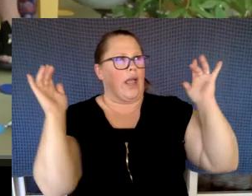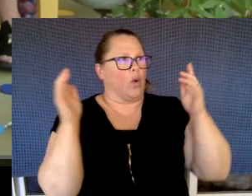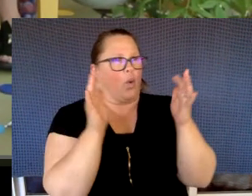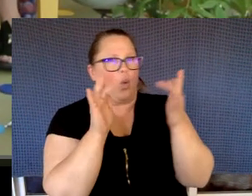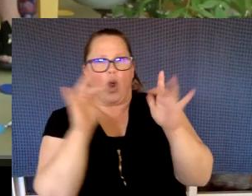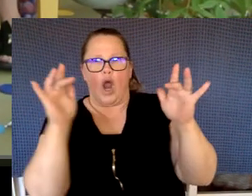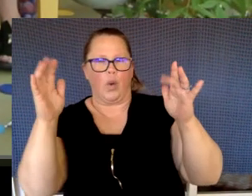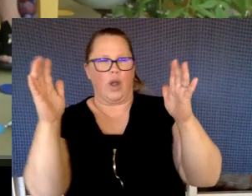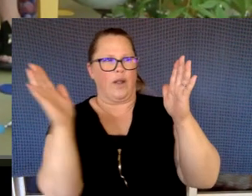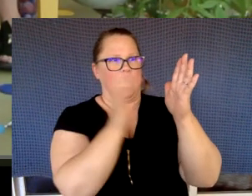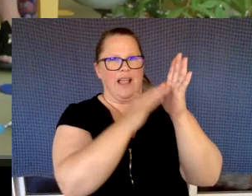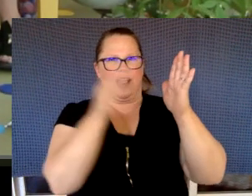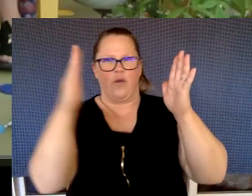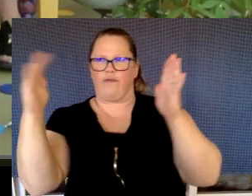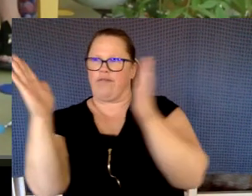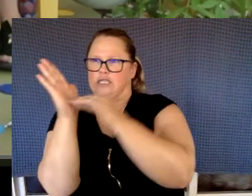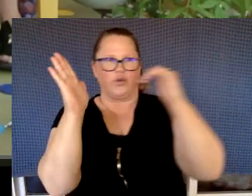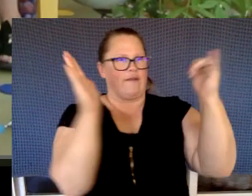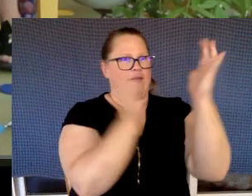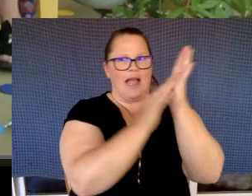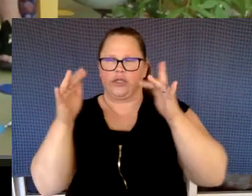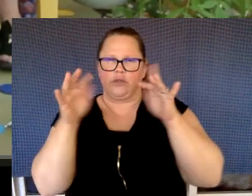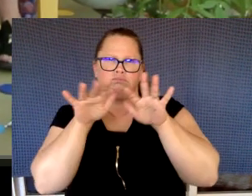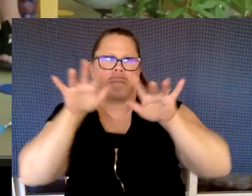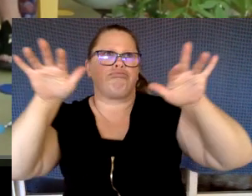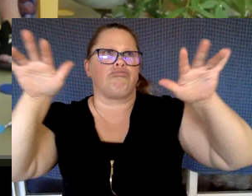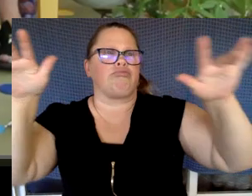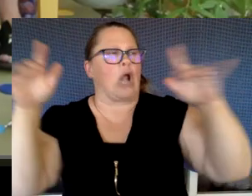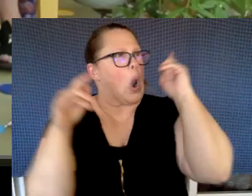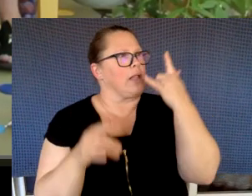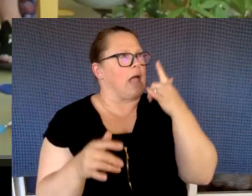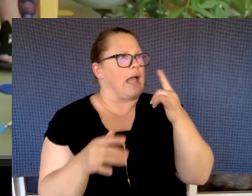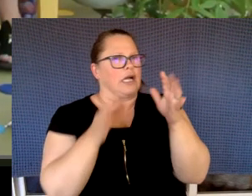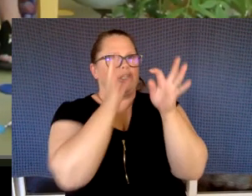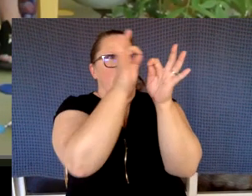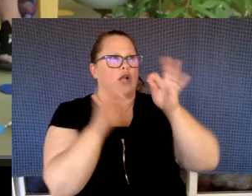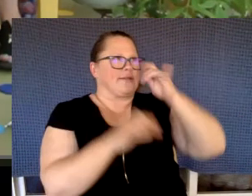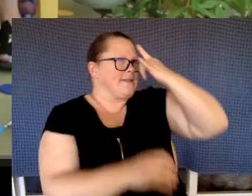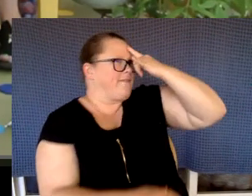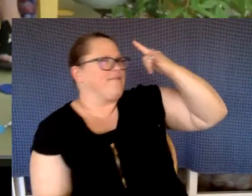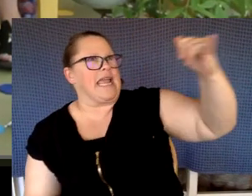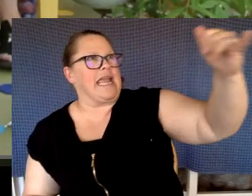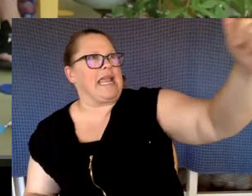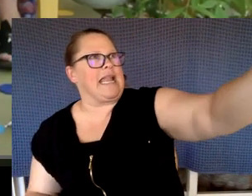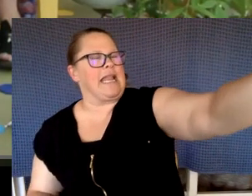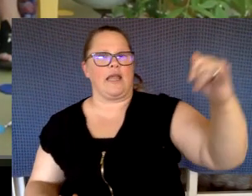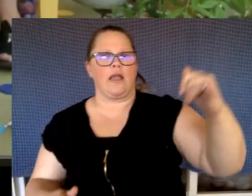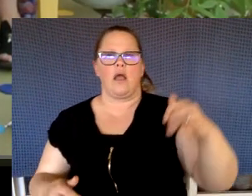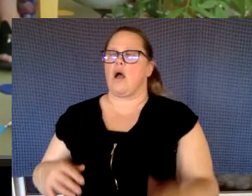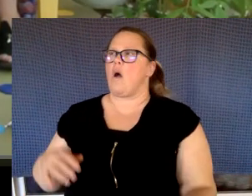reflected again. An infinity of dots. Oh my goodness.